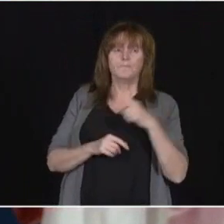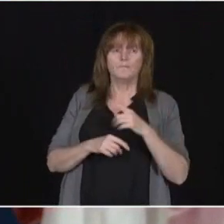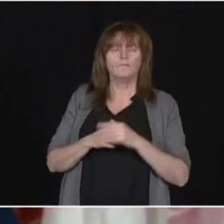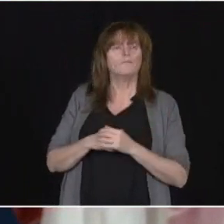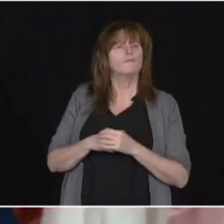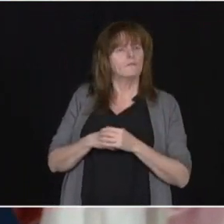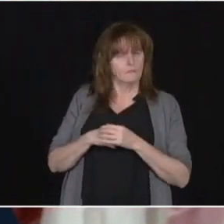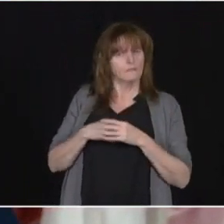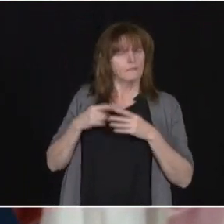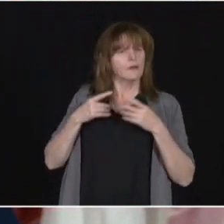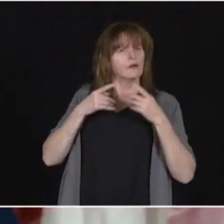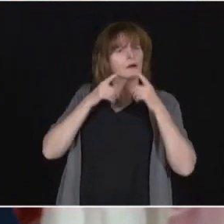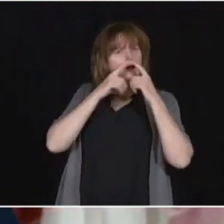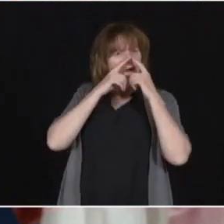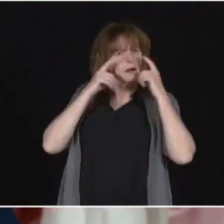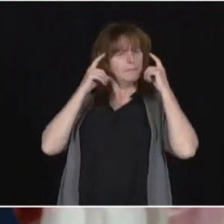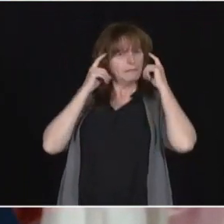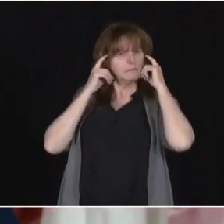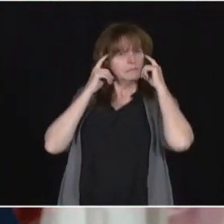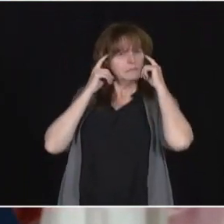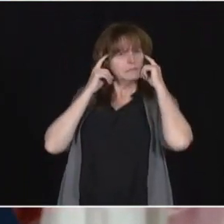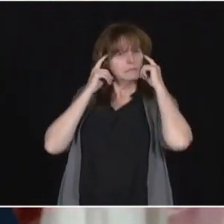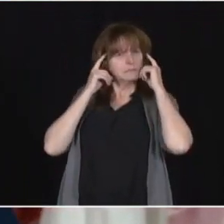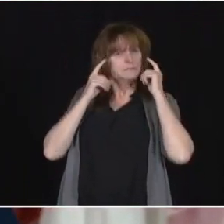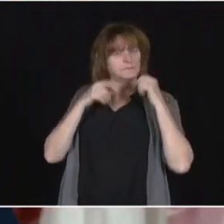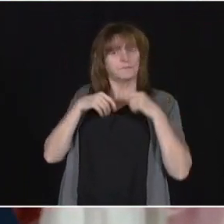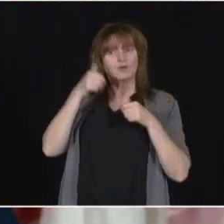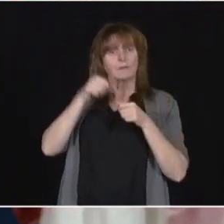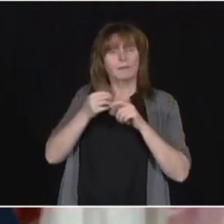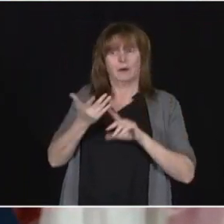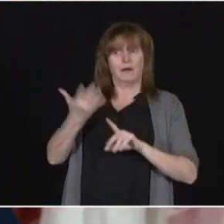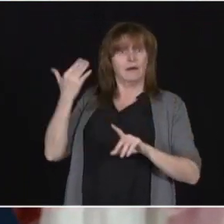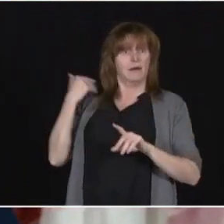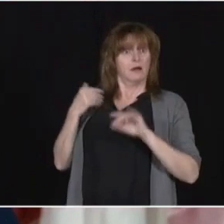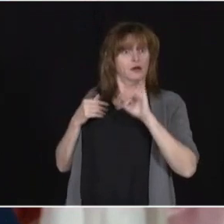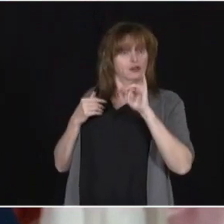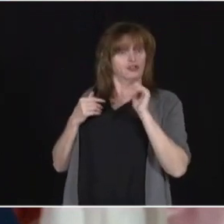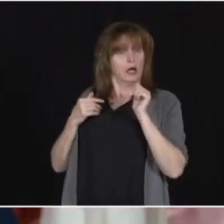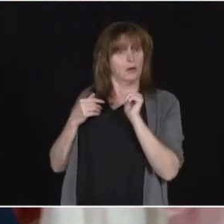in January and early February we have asked the chief Medical Officer of Health should people be wearing masks because we had seen people out in the public wearing masks.